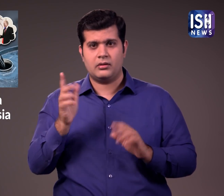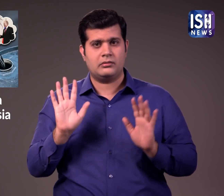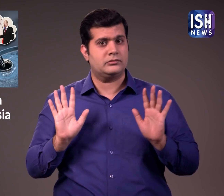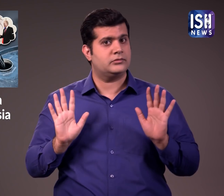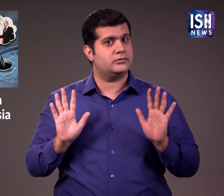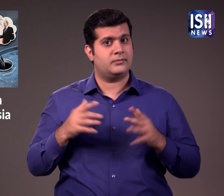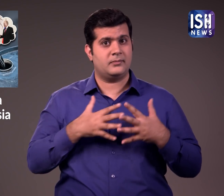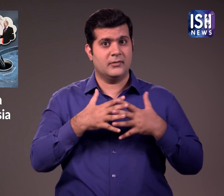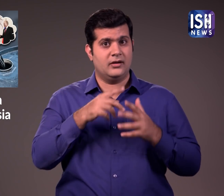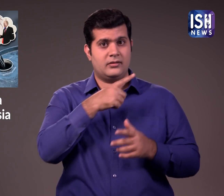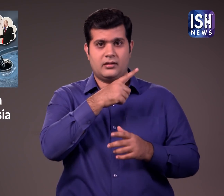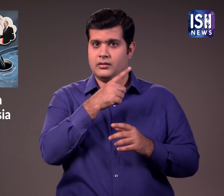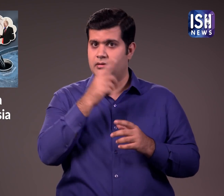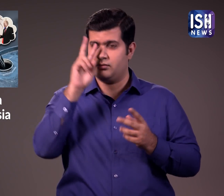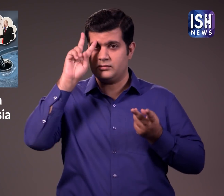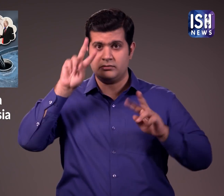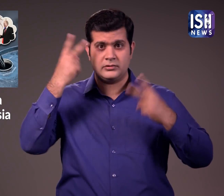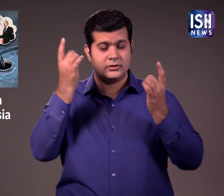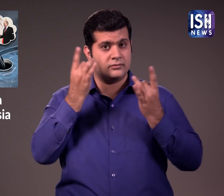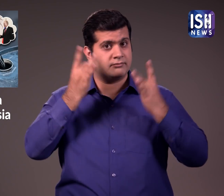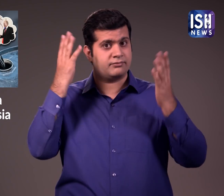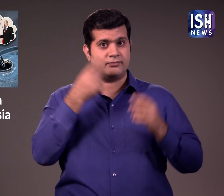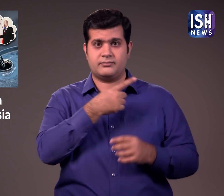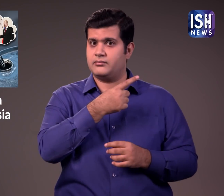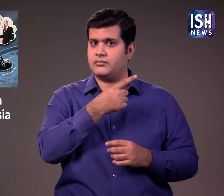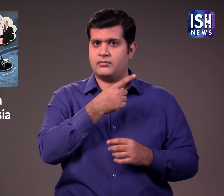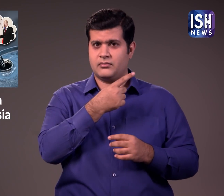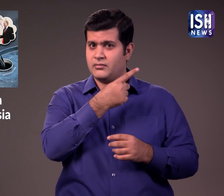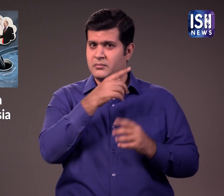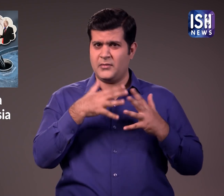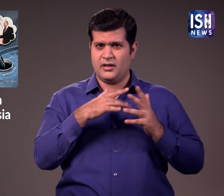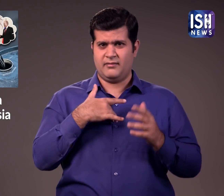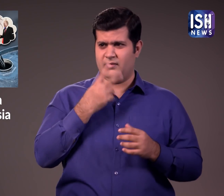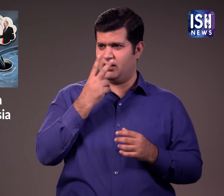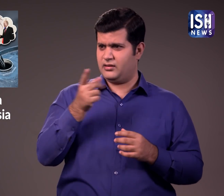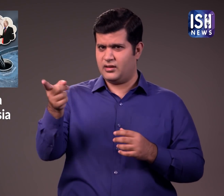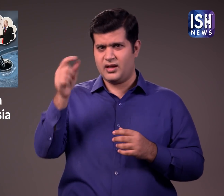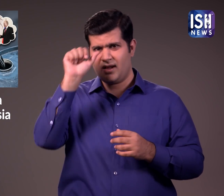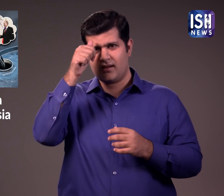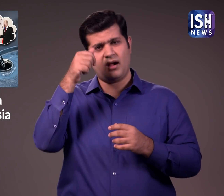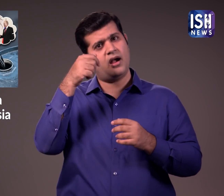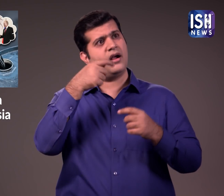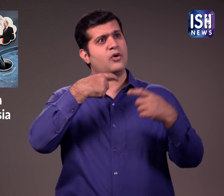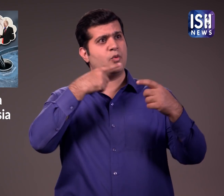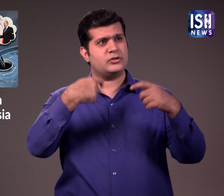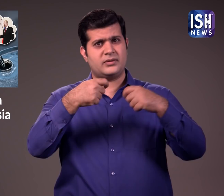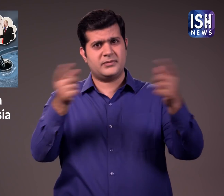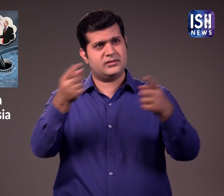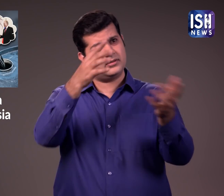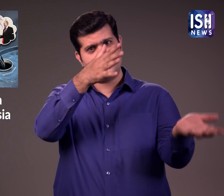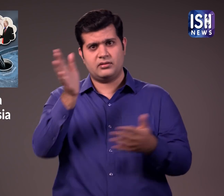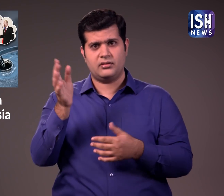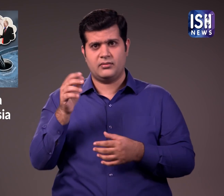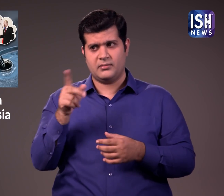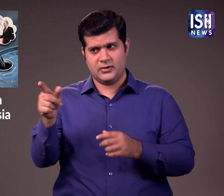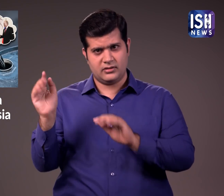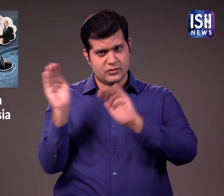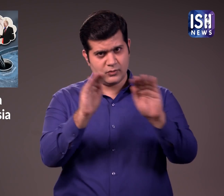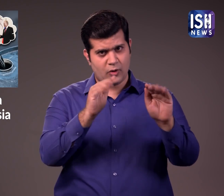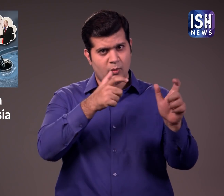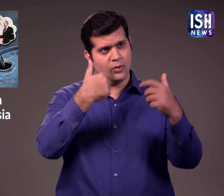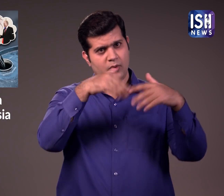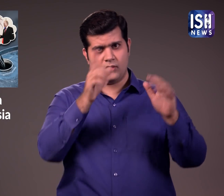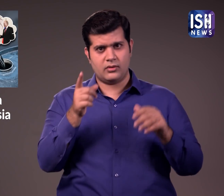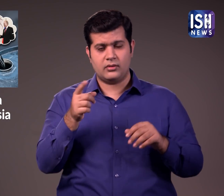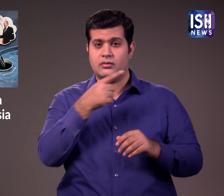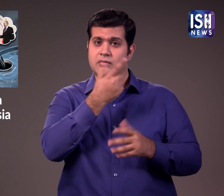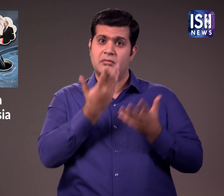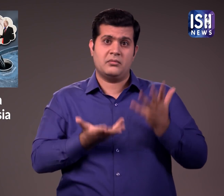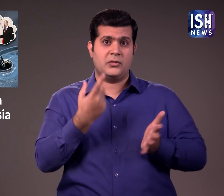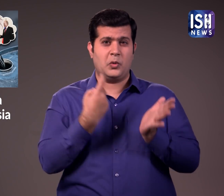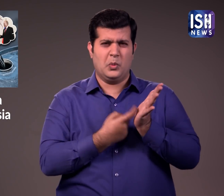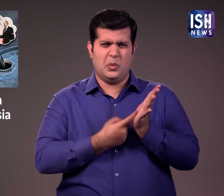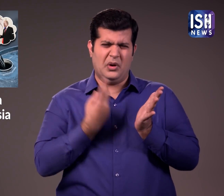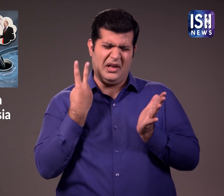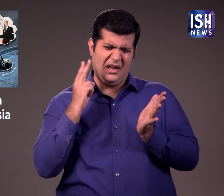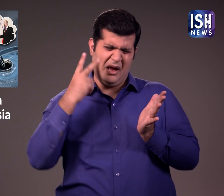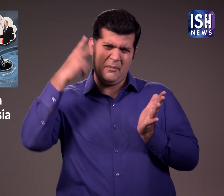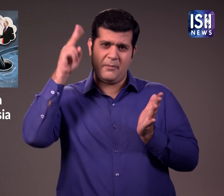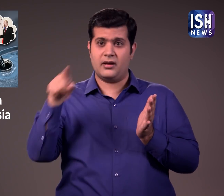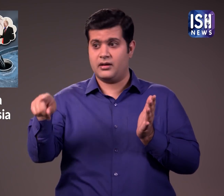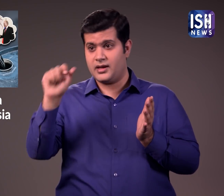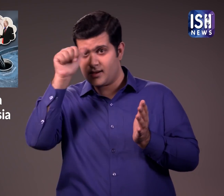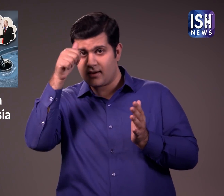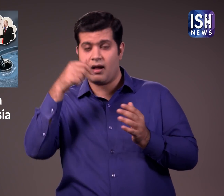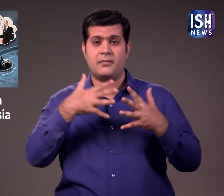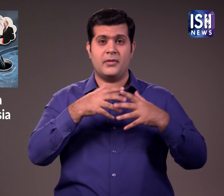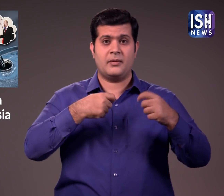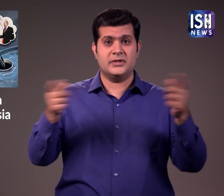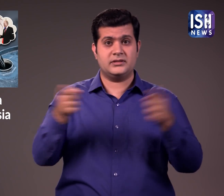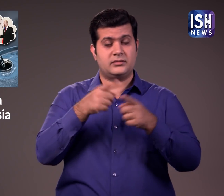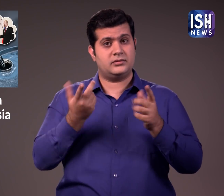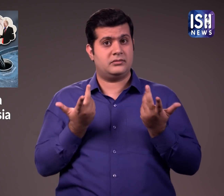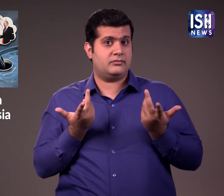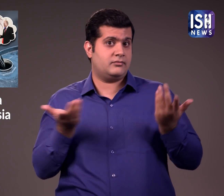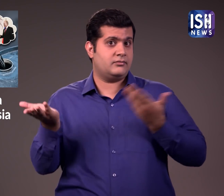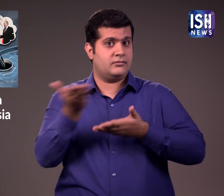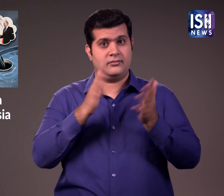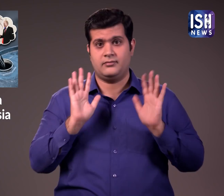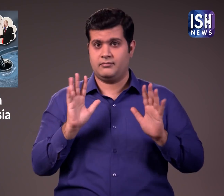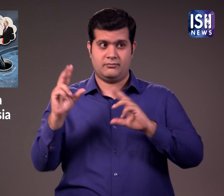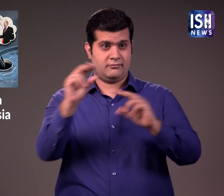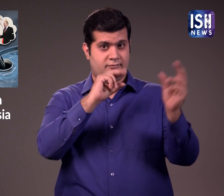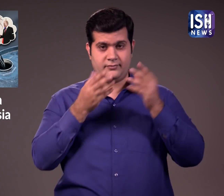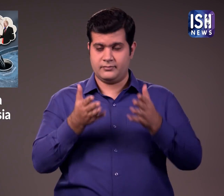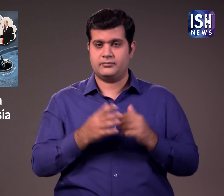the US is angry and thinks that India is supporting the war. People are predicting that the US will impose heavy trade sanctions on India.